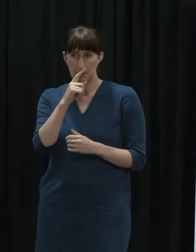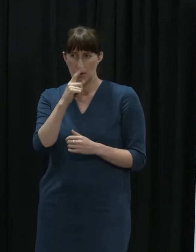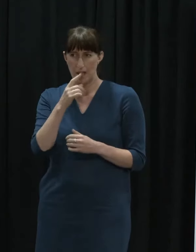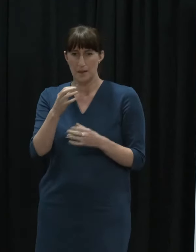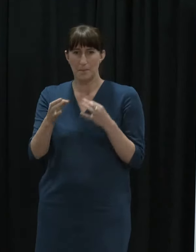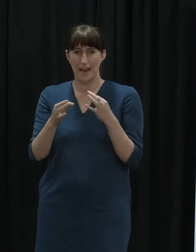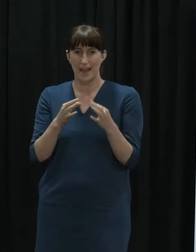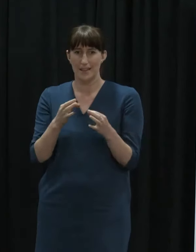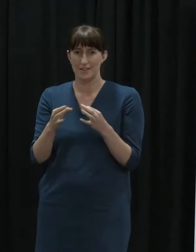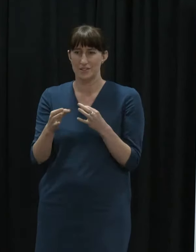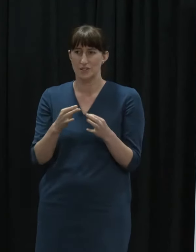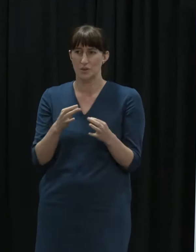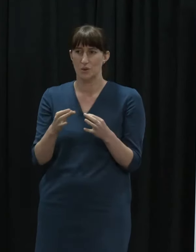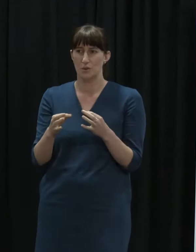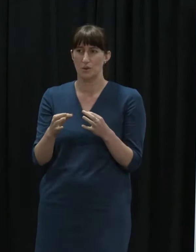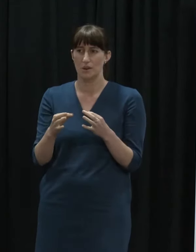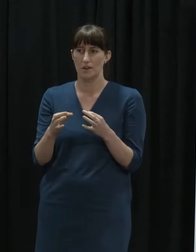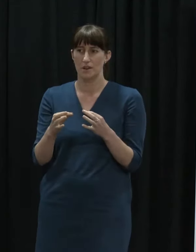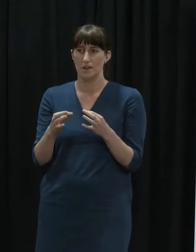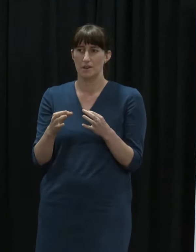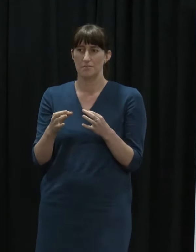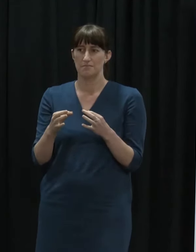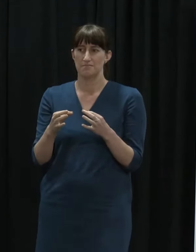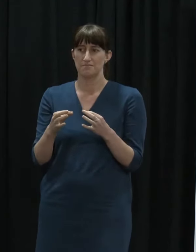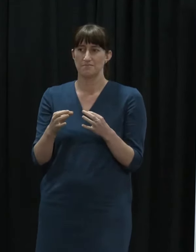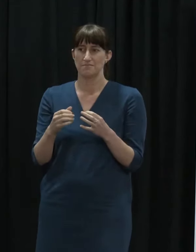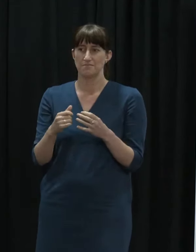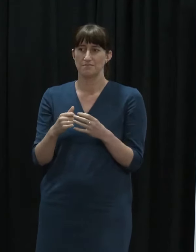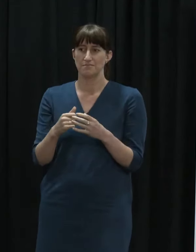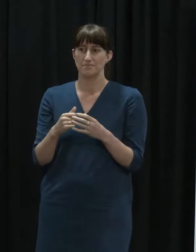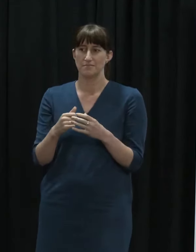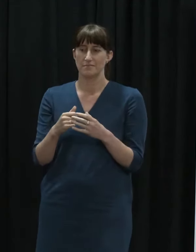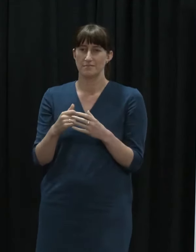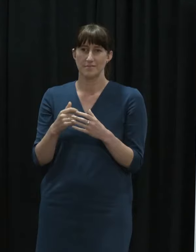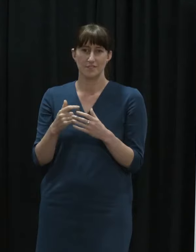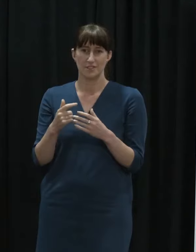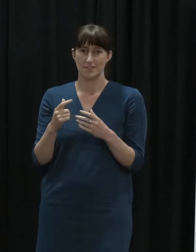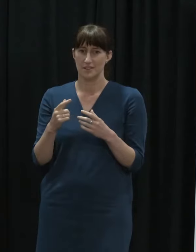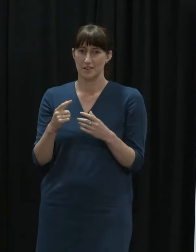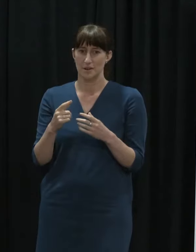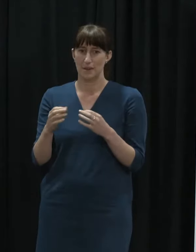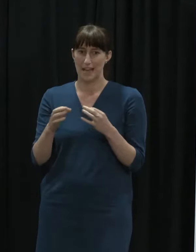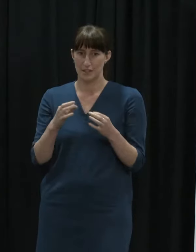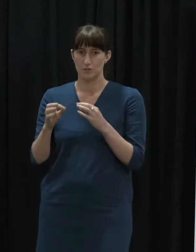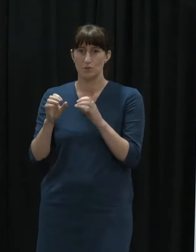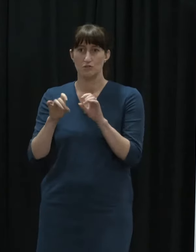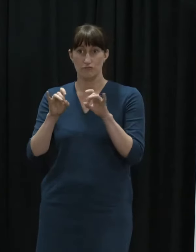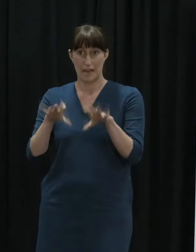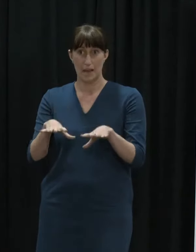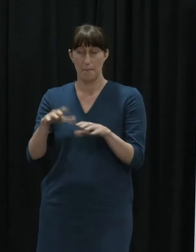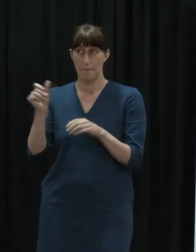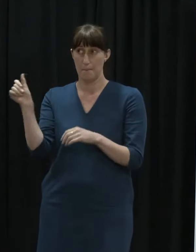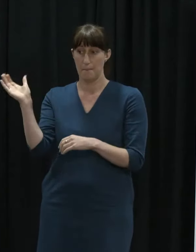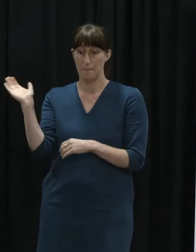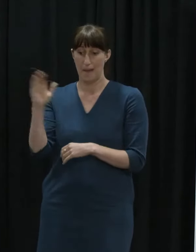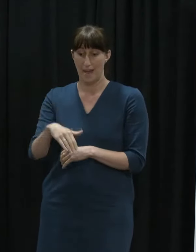getting and relying on seven days of isolation to